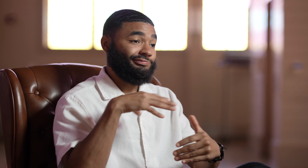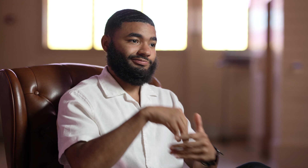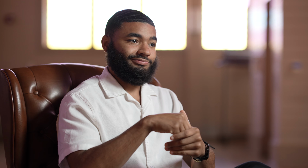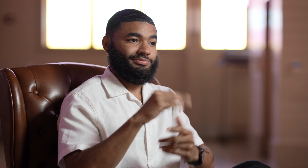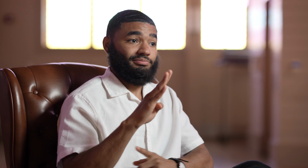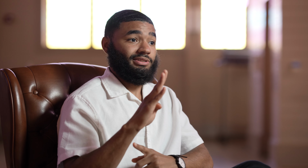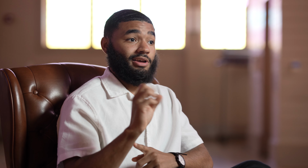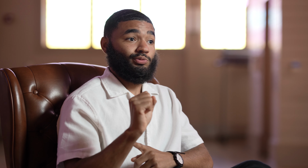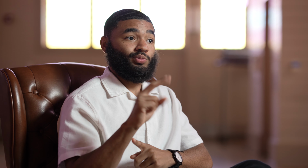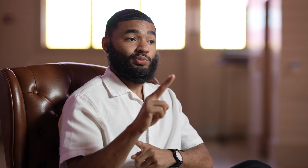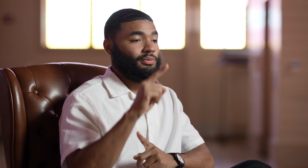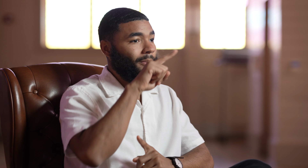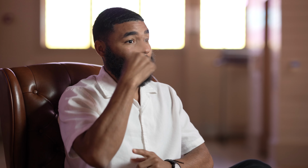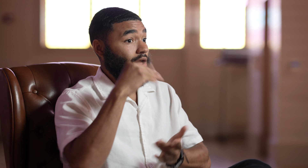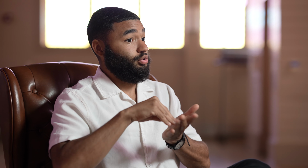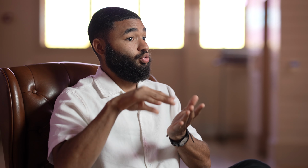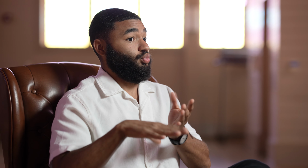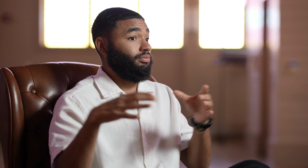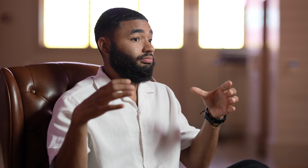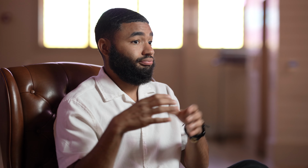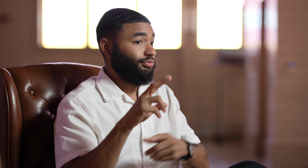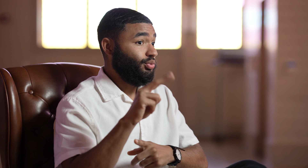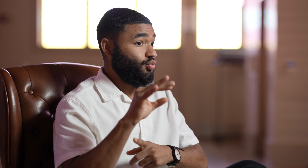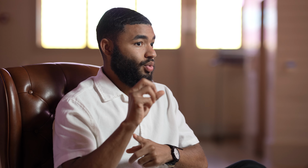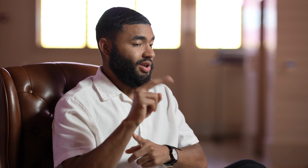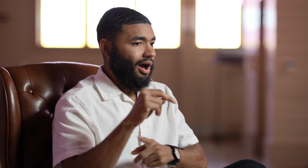I was involved with the BSU, Black Student Union.